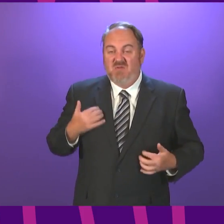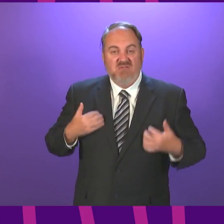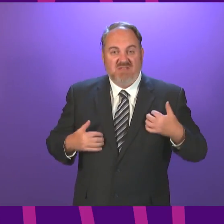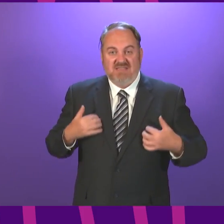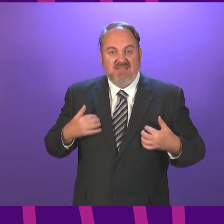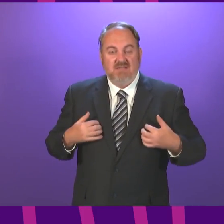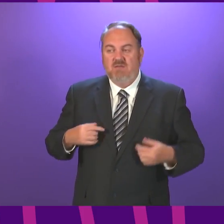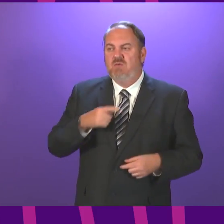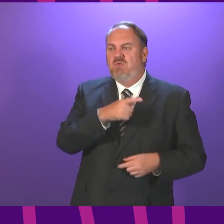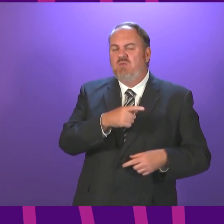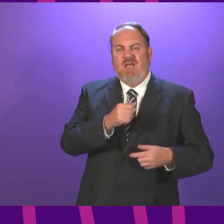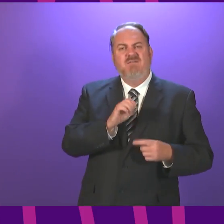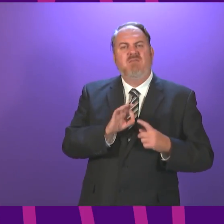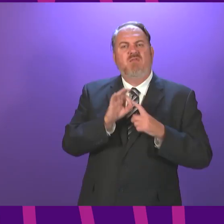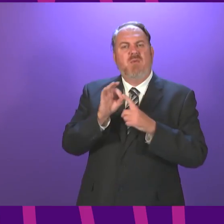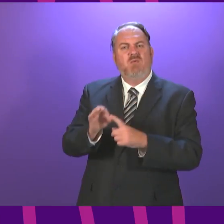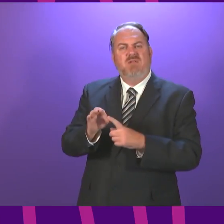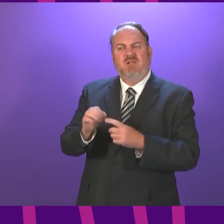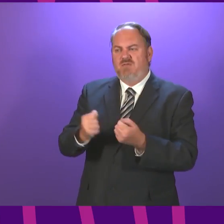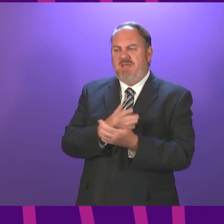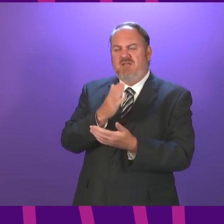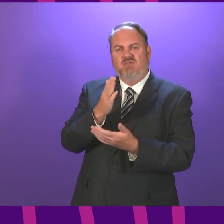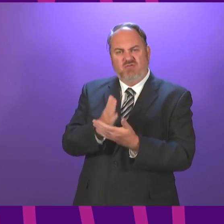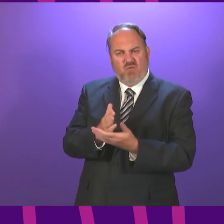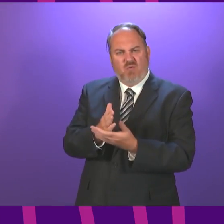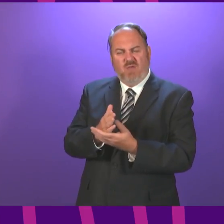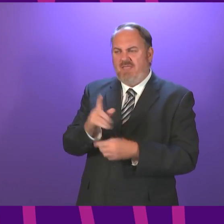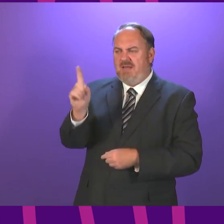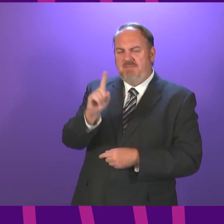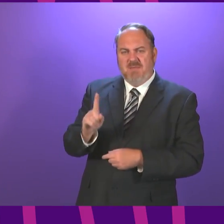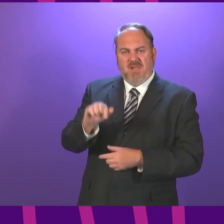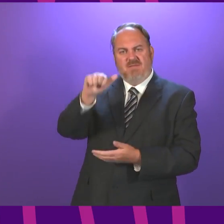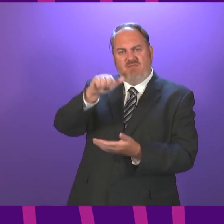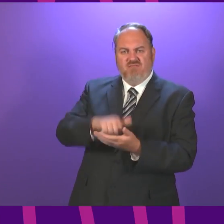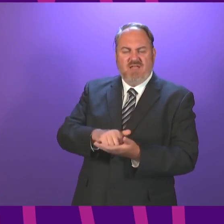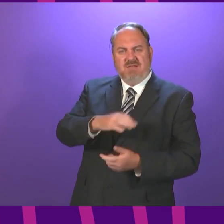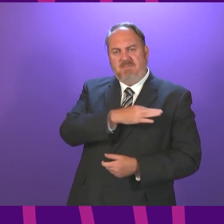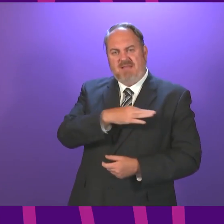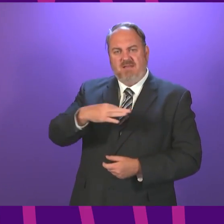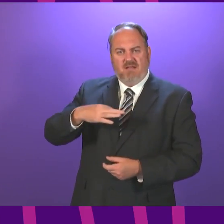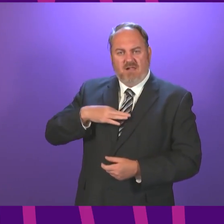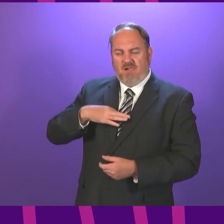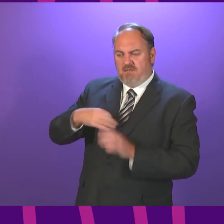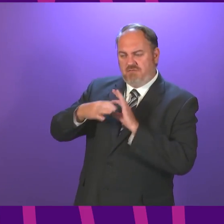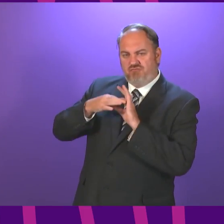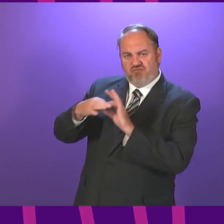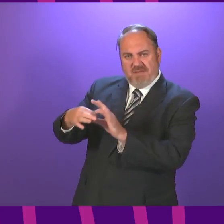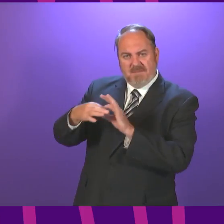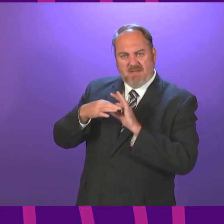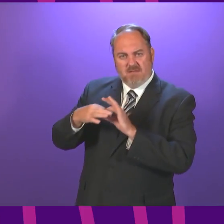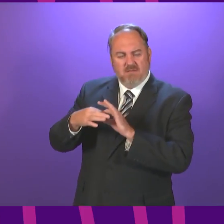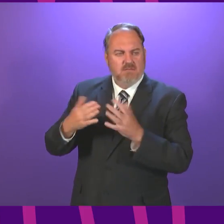to treatment in law. I will of course, as will the First Minister, give serious and